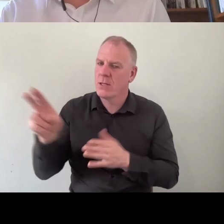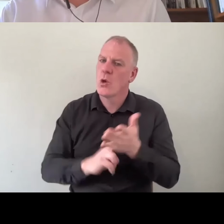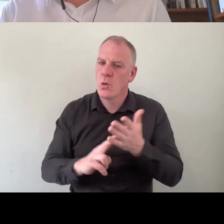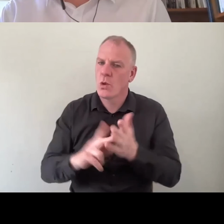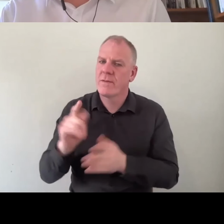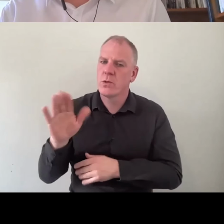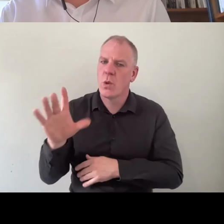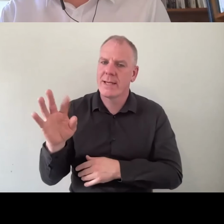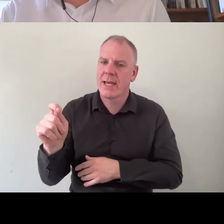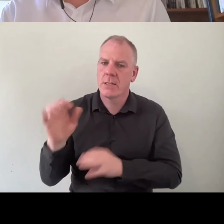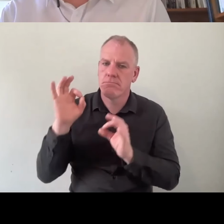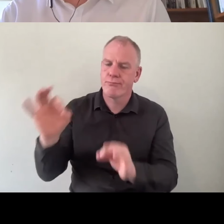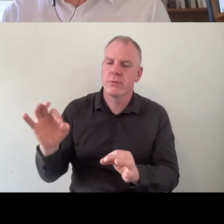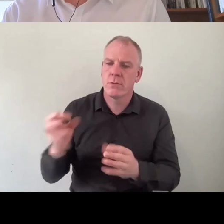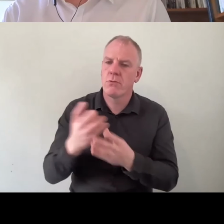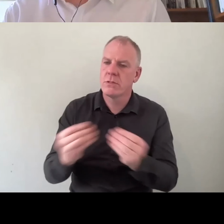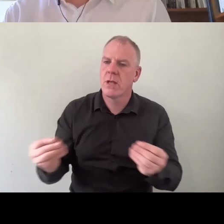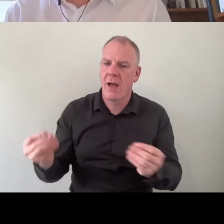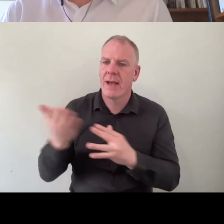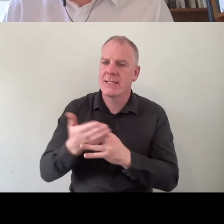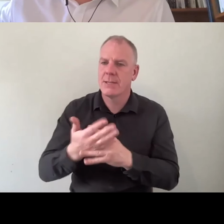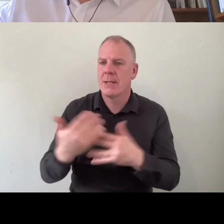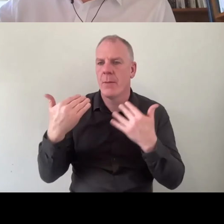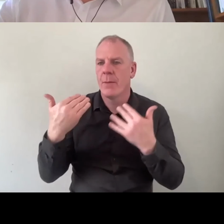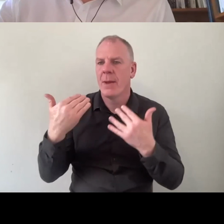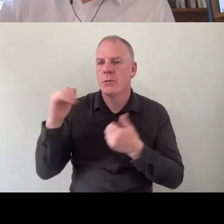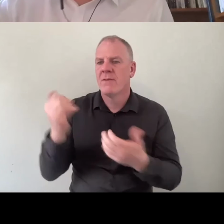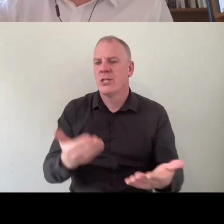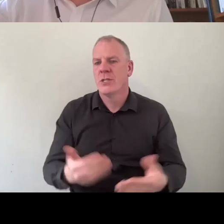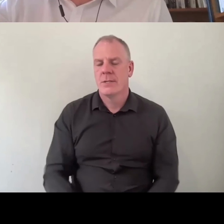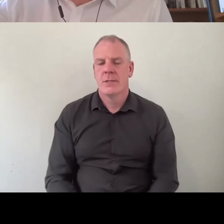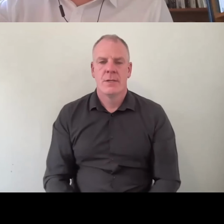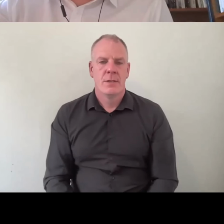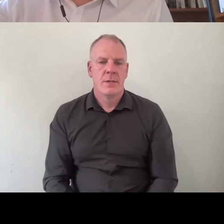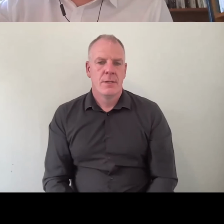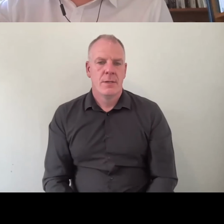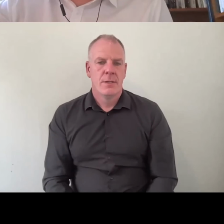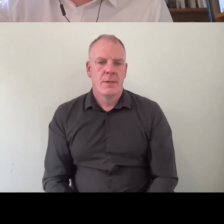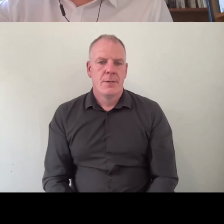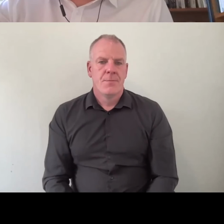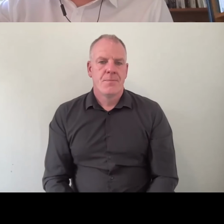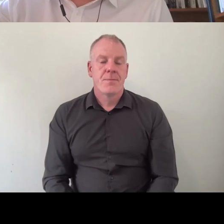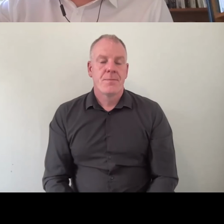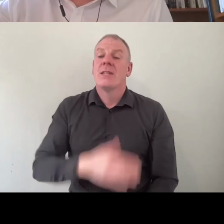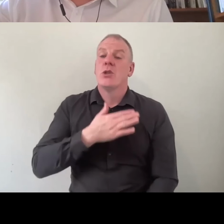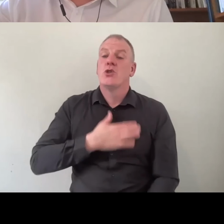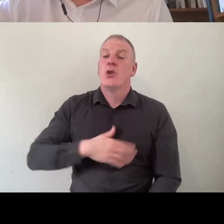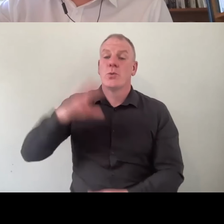to address the areas of accessible information provision. I suppose to just kind of conclude the information provision,